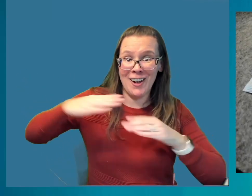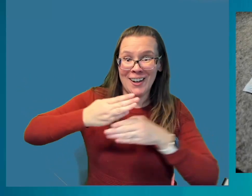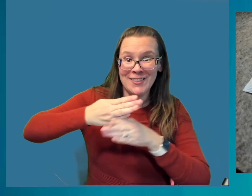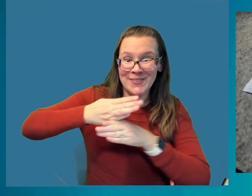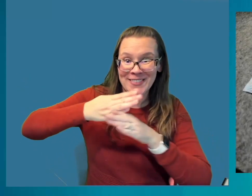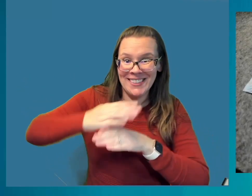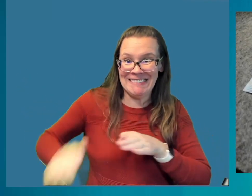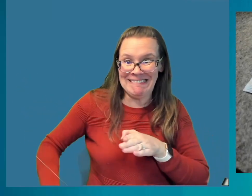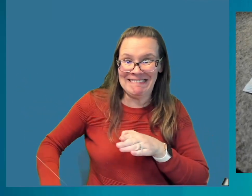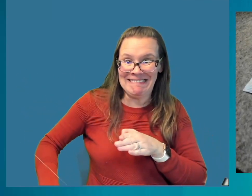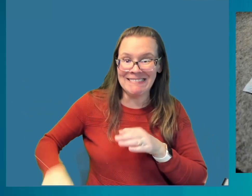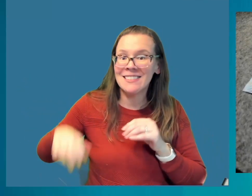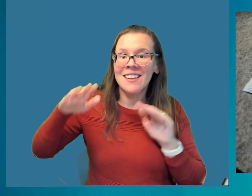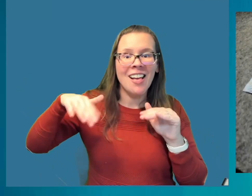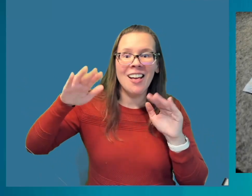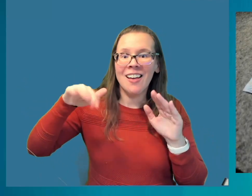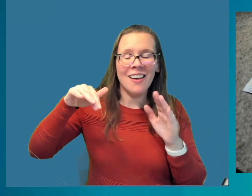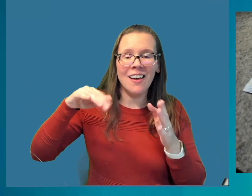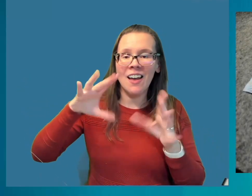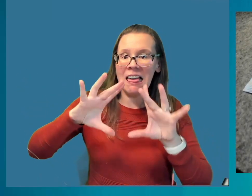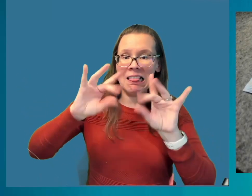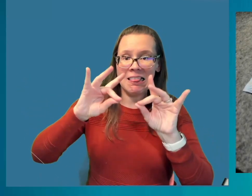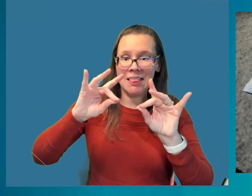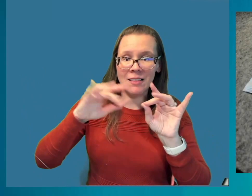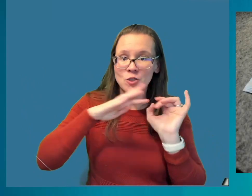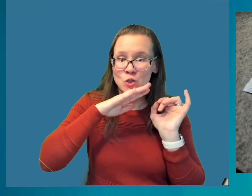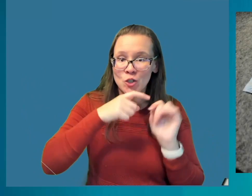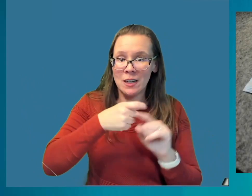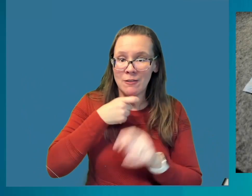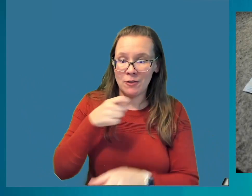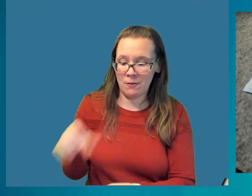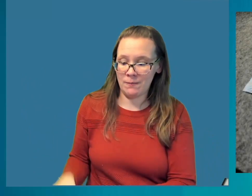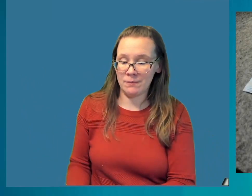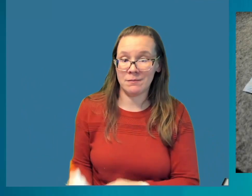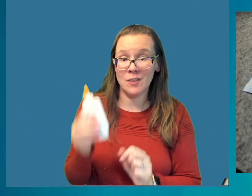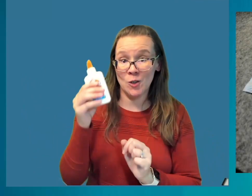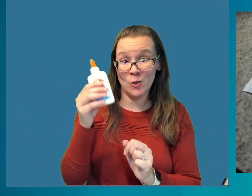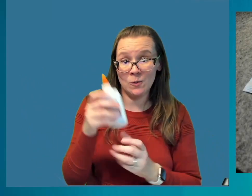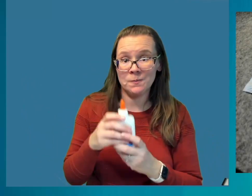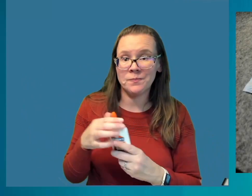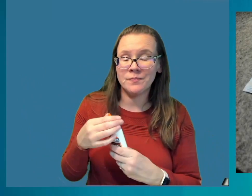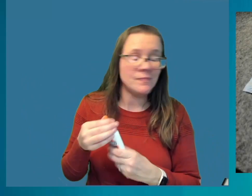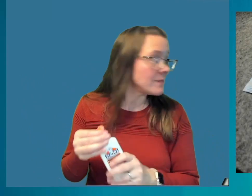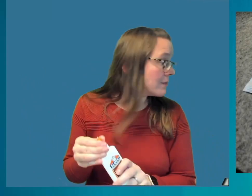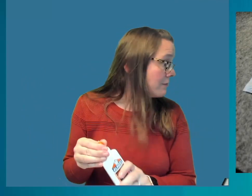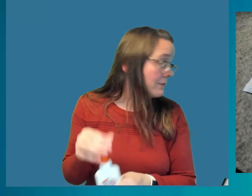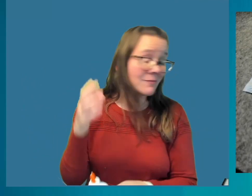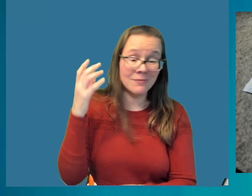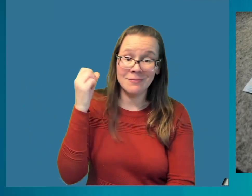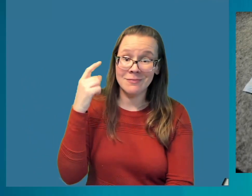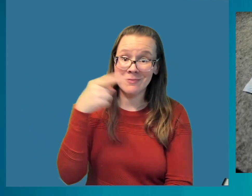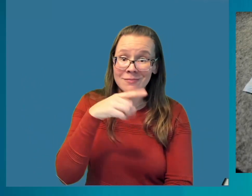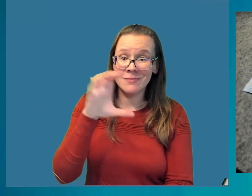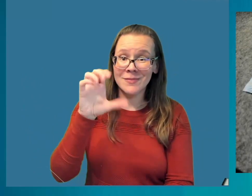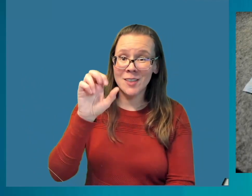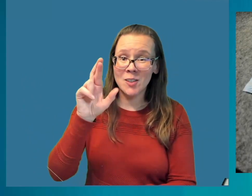while; and, knock on wood, I have not, uh, dirtied up the bottom of my iron from the Elmer's glue.